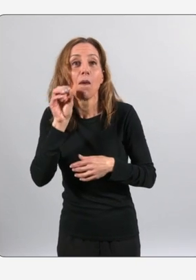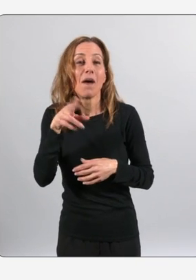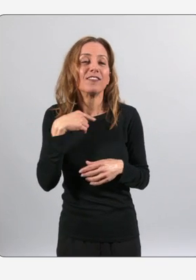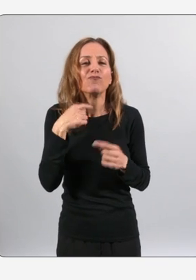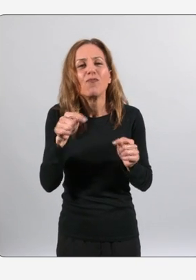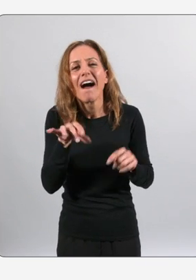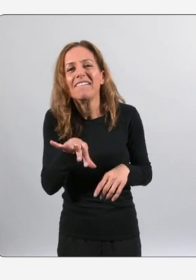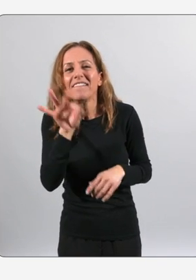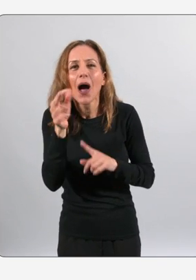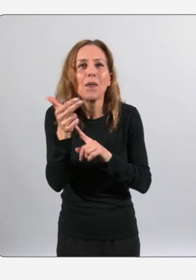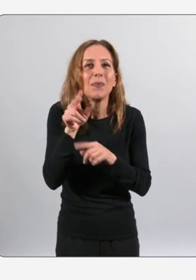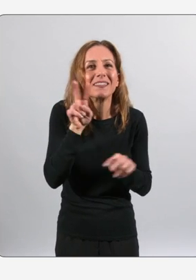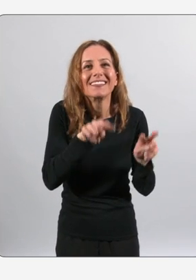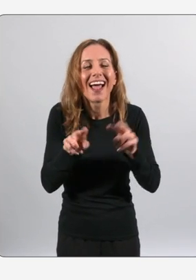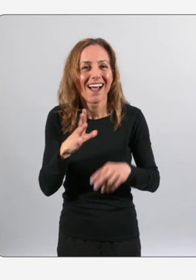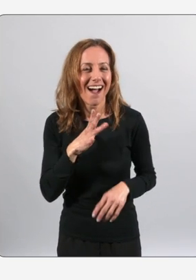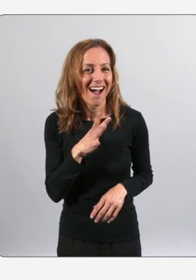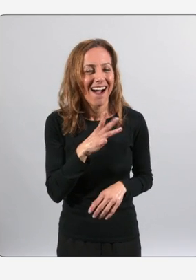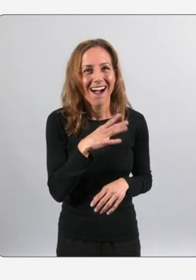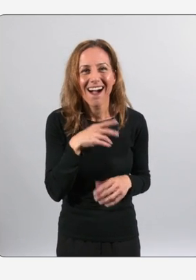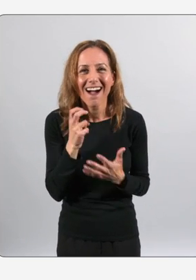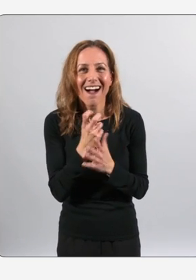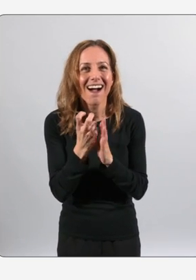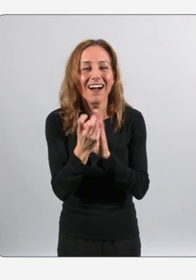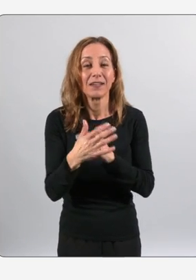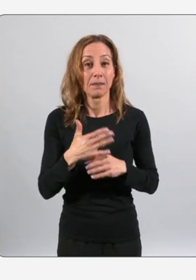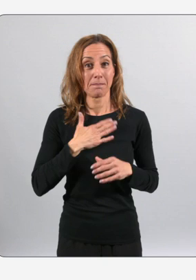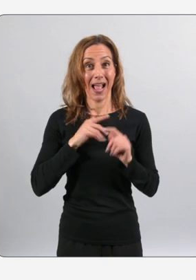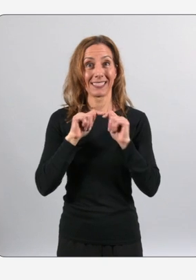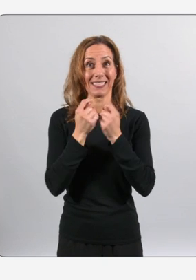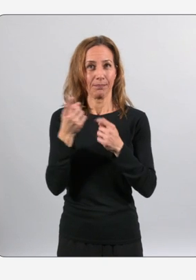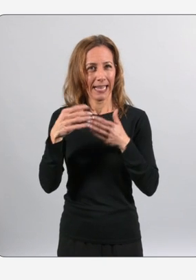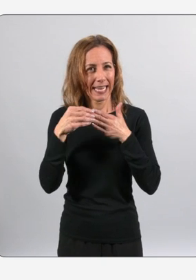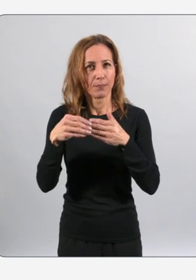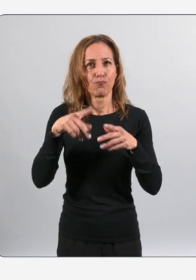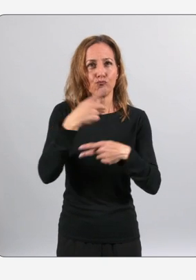So my team leads the product and engineering behind all the ads that you see on Search,